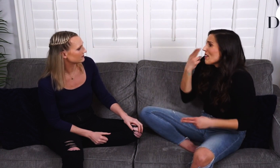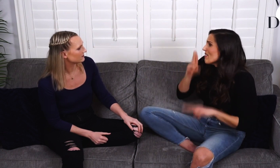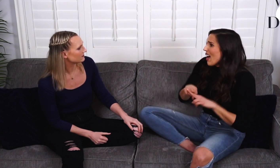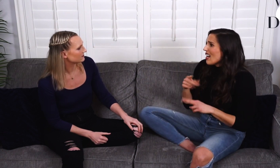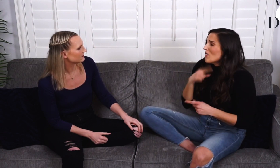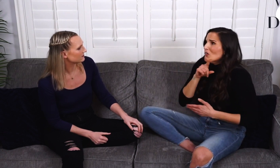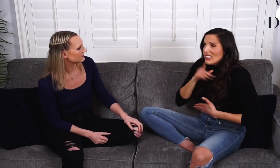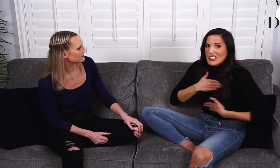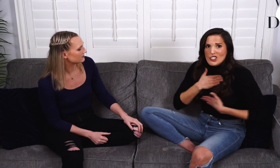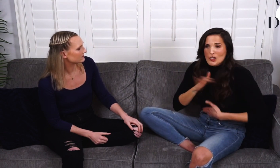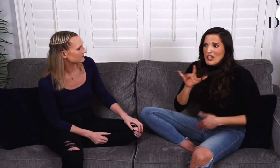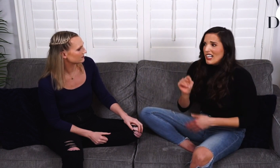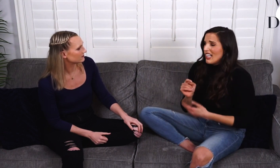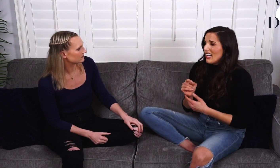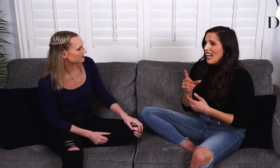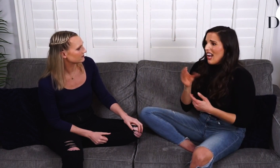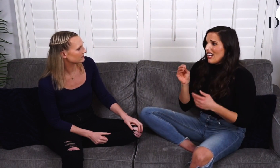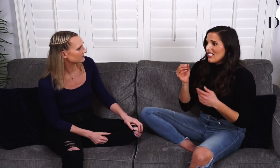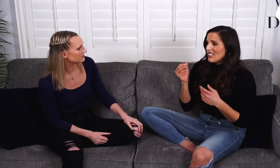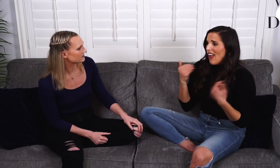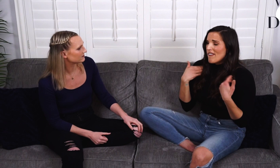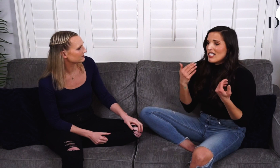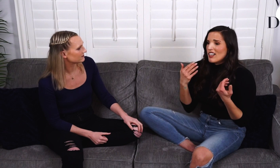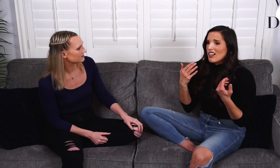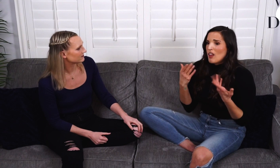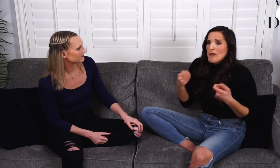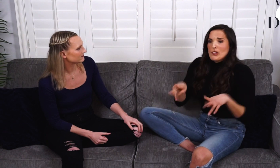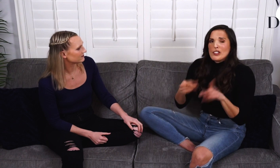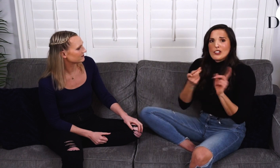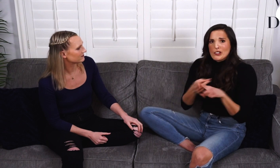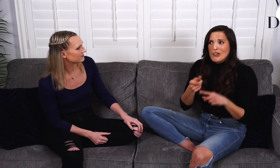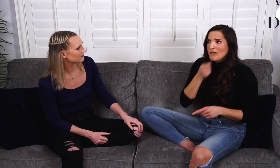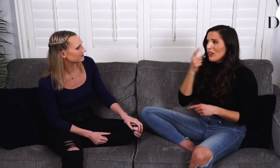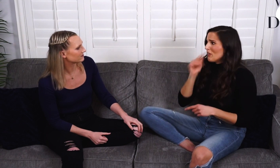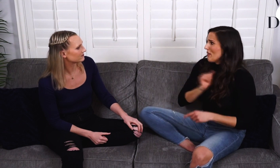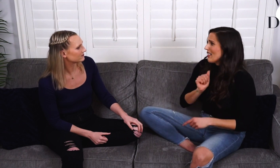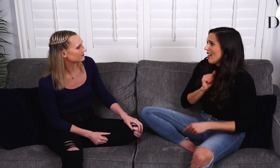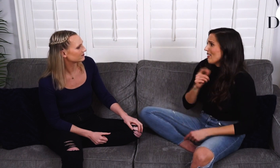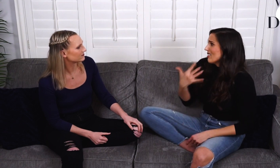been fun and I've been really enjoying it and having the opportunity to voice for myself.